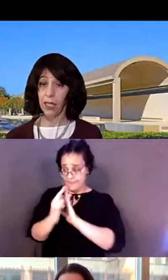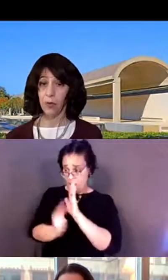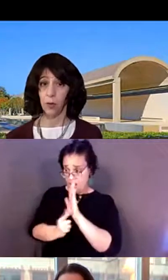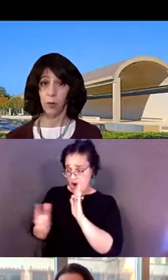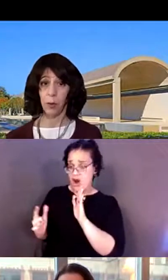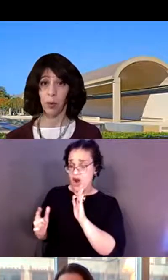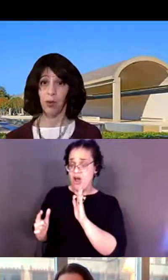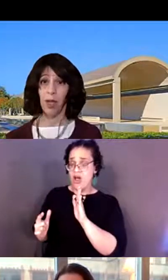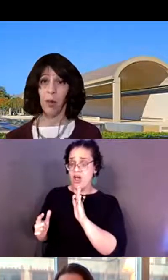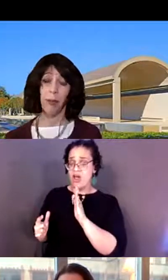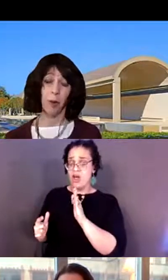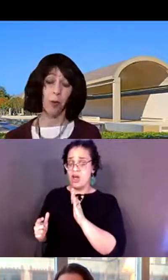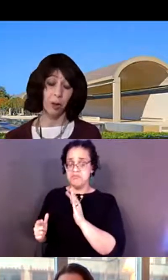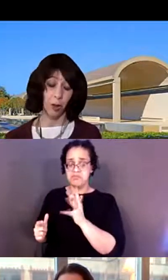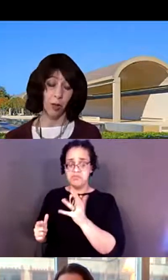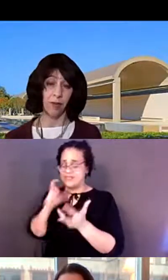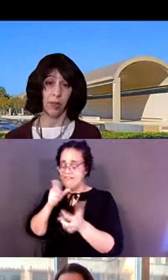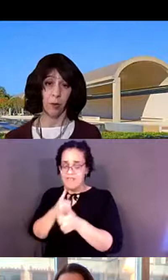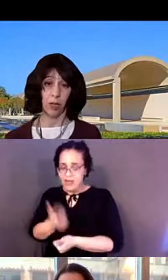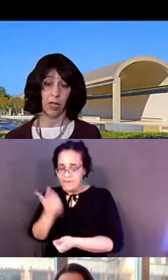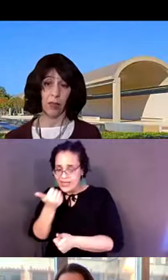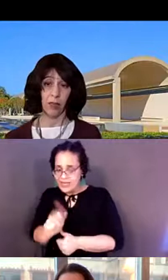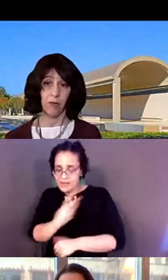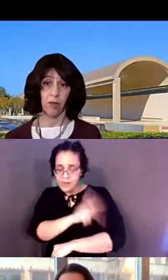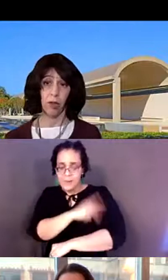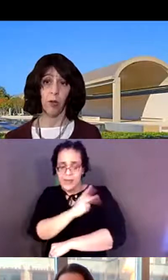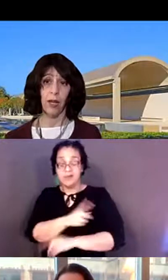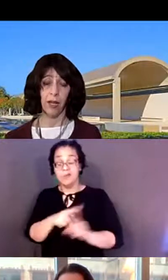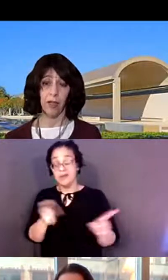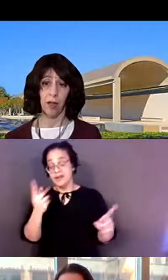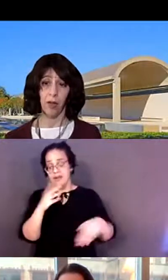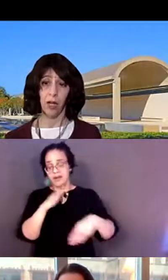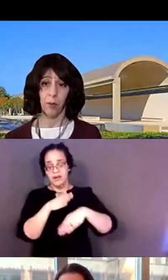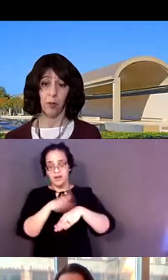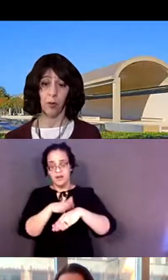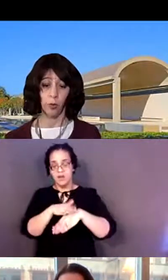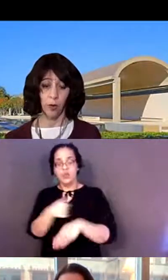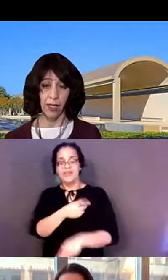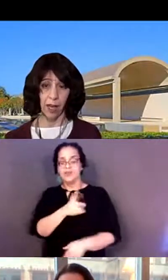those people. But we don't have the authority